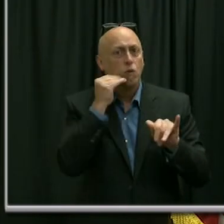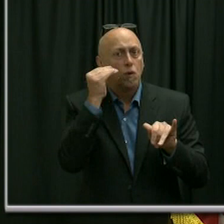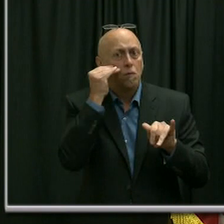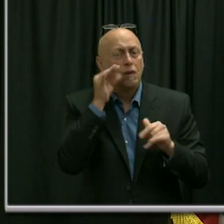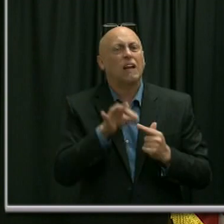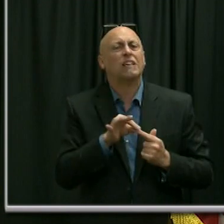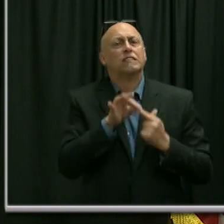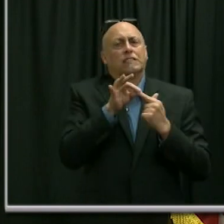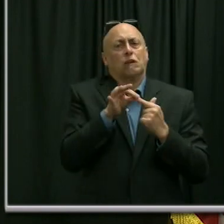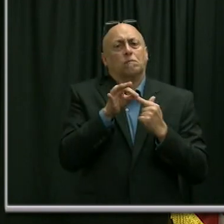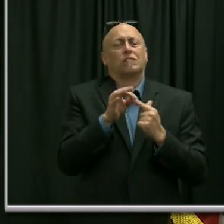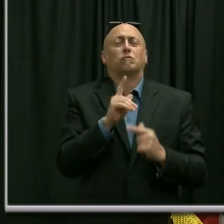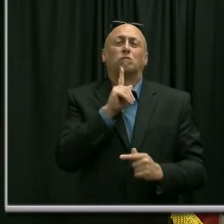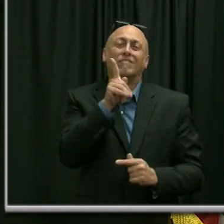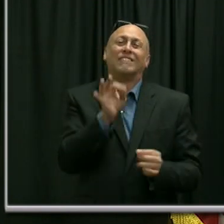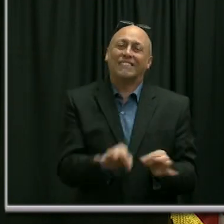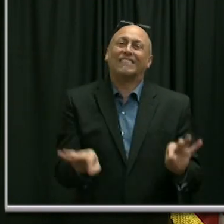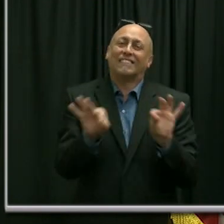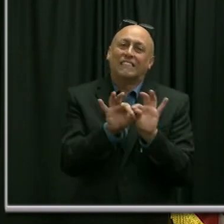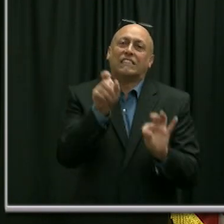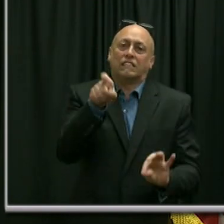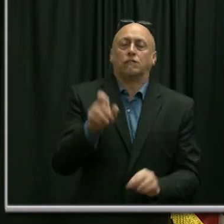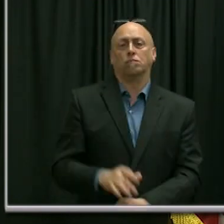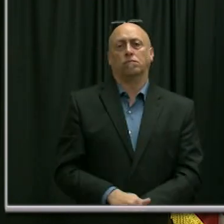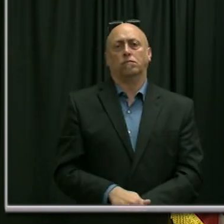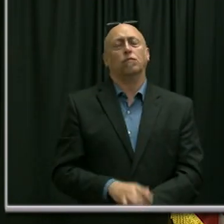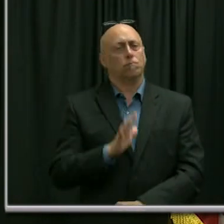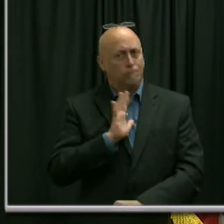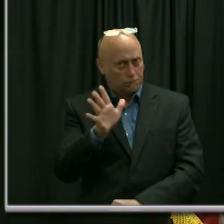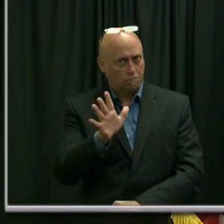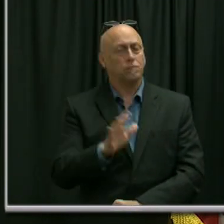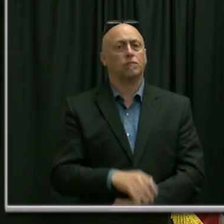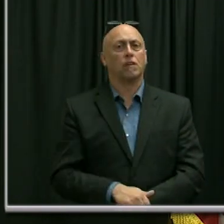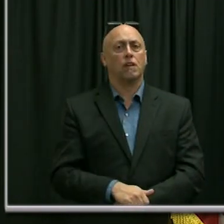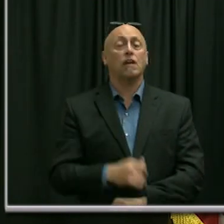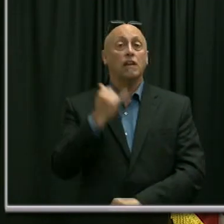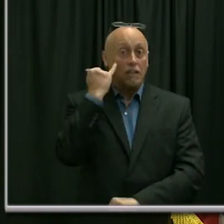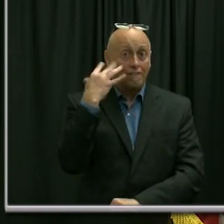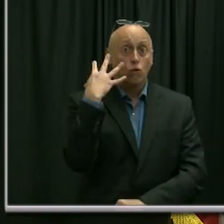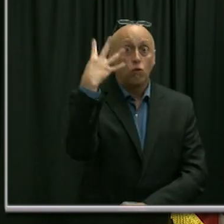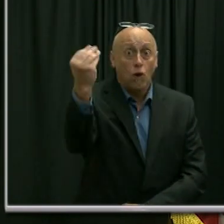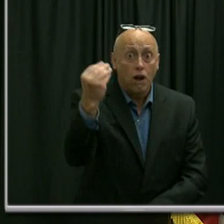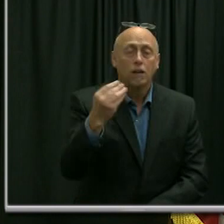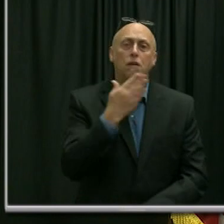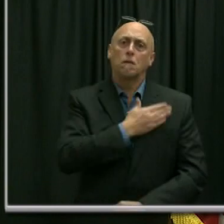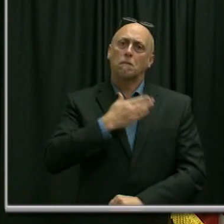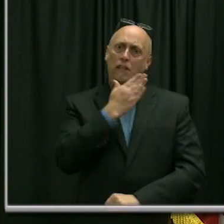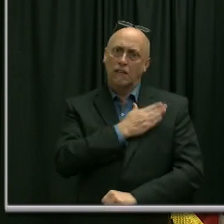COMPLETELY ESSENTIAL IF YOU MUST GO OUT WE URGE EVERYONE TO